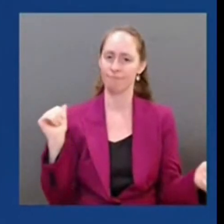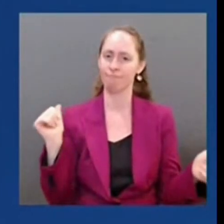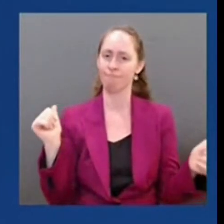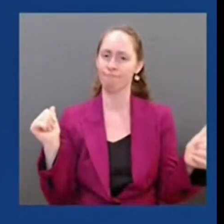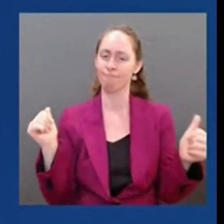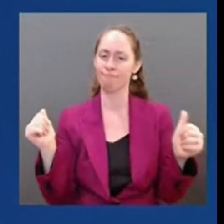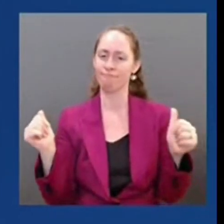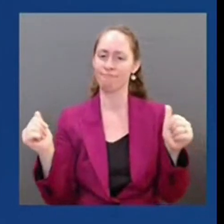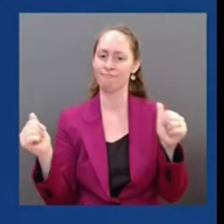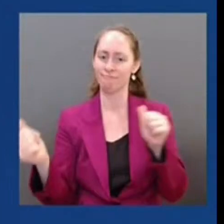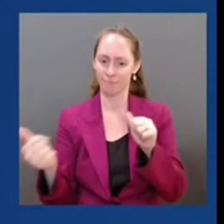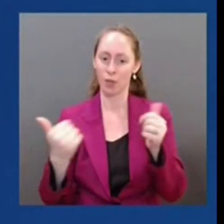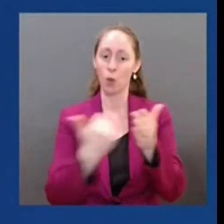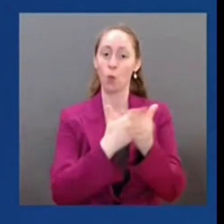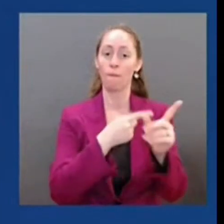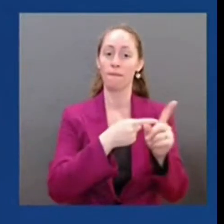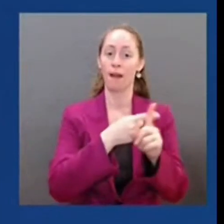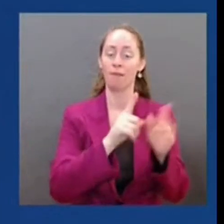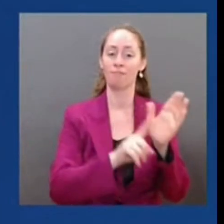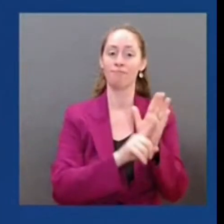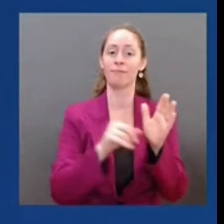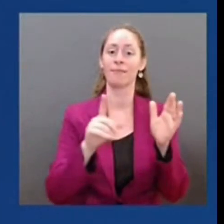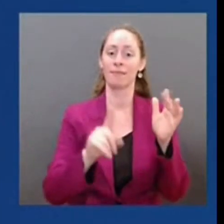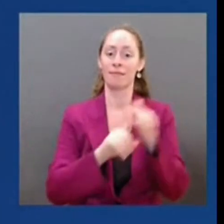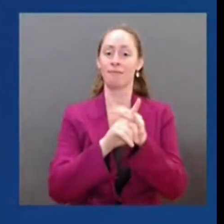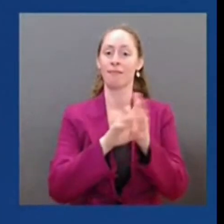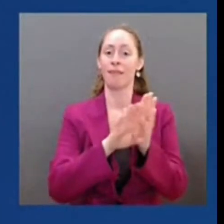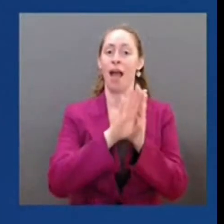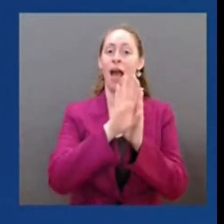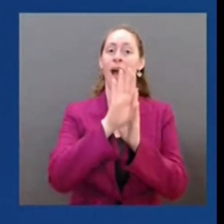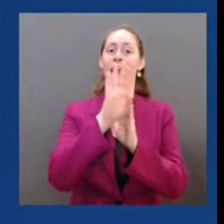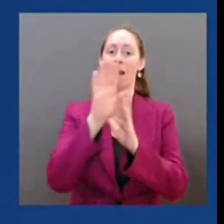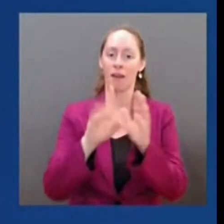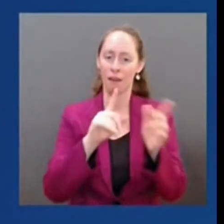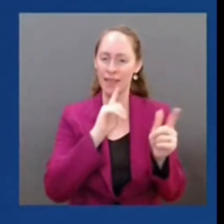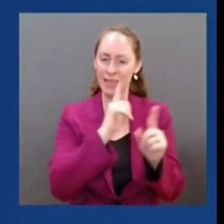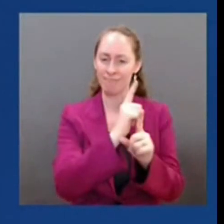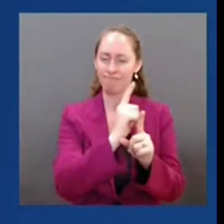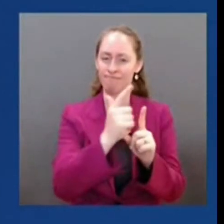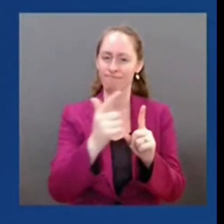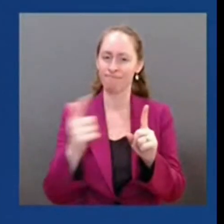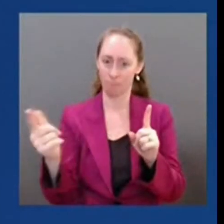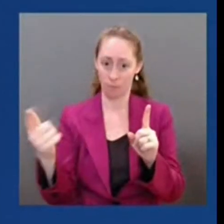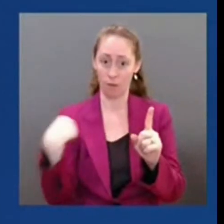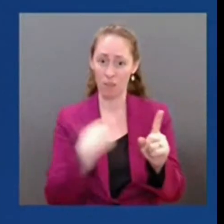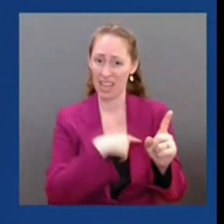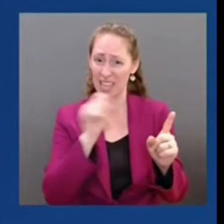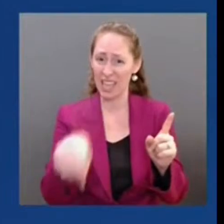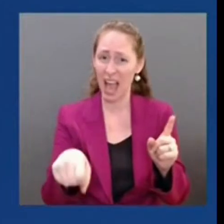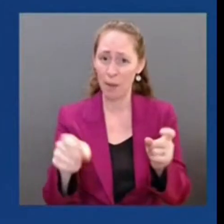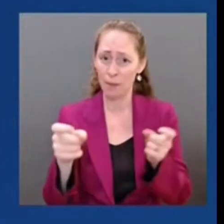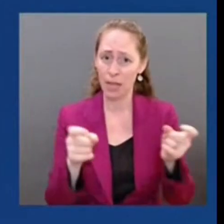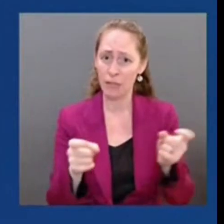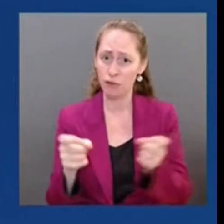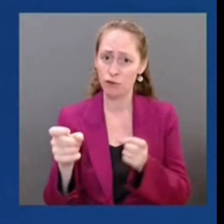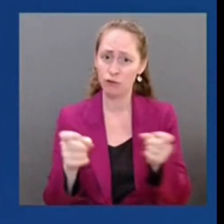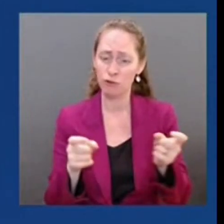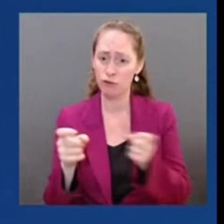TO RIGHT, WE HAVE HAD THE EVOLUTION OVER TIME OF